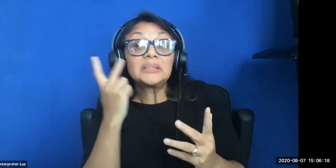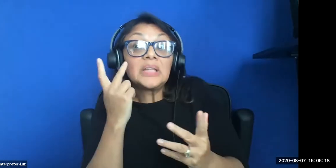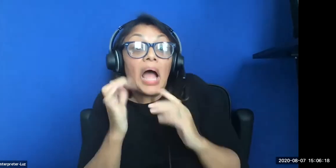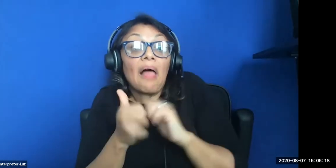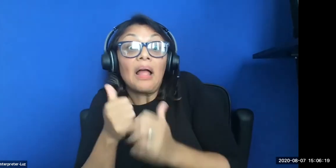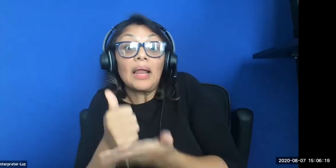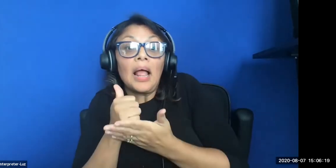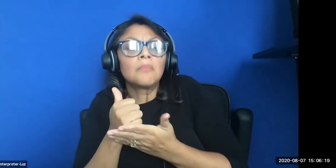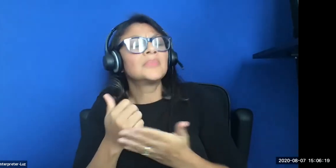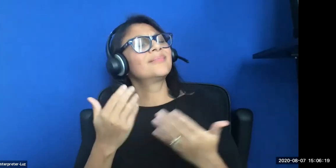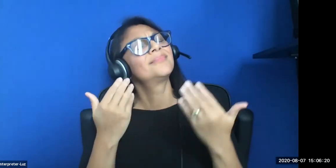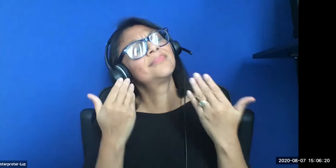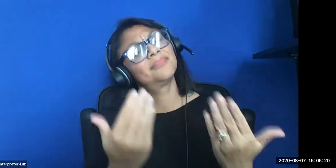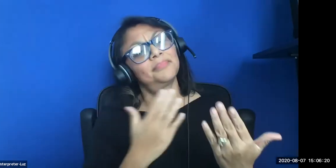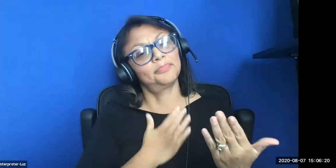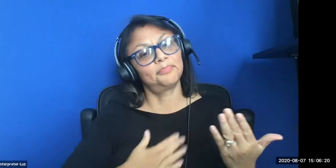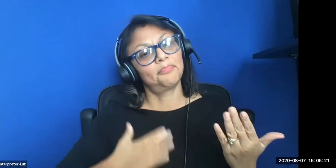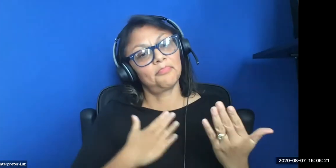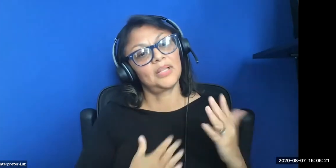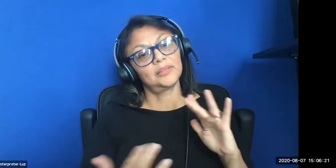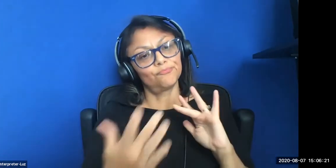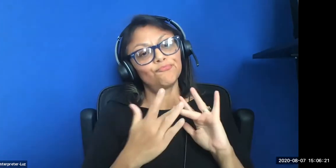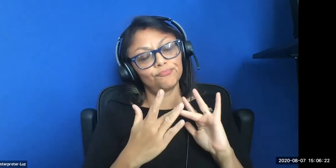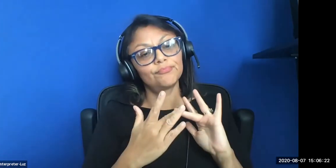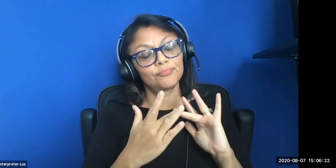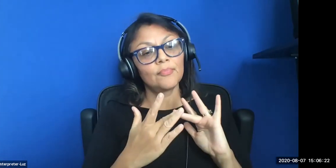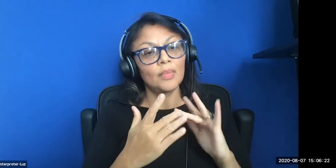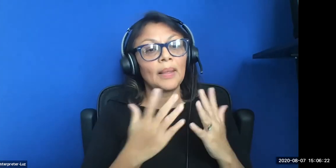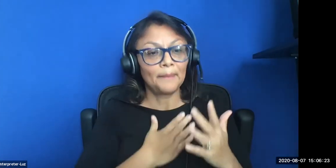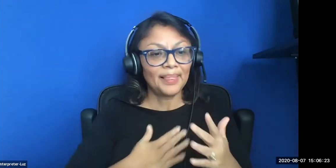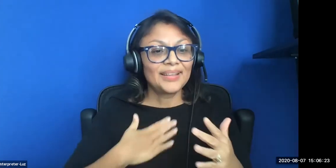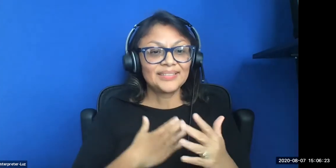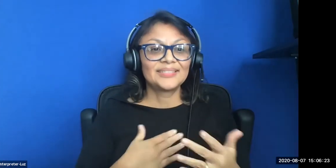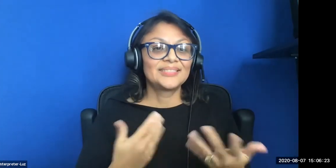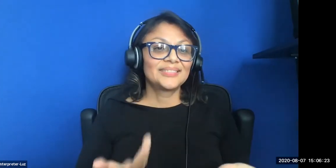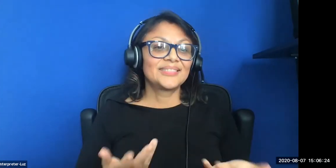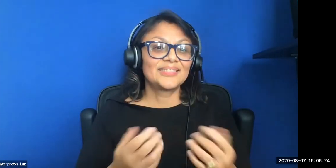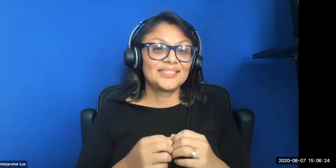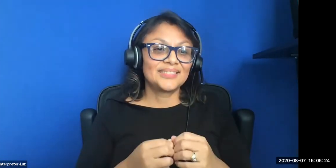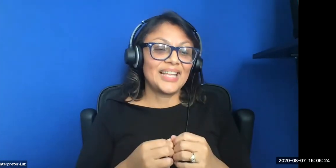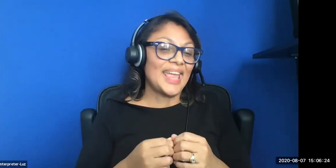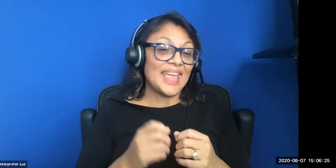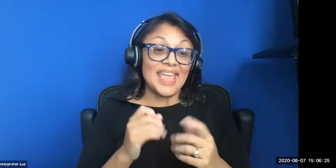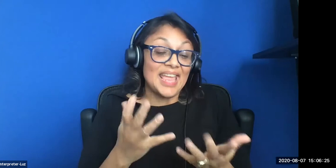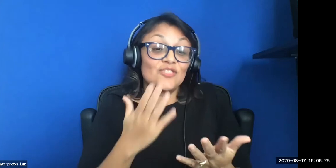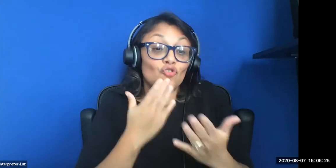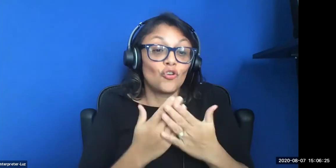Channelle Charest: Please reach out, we, we really are only as good as as the participation that happens in this time like